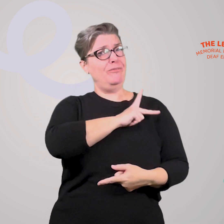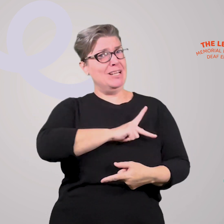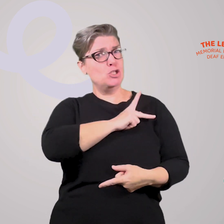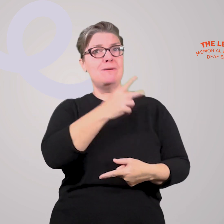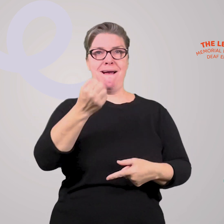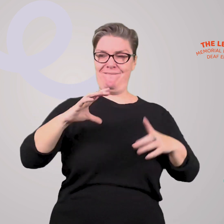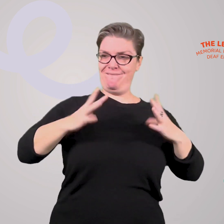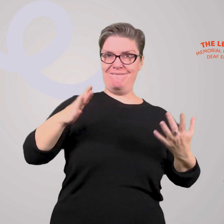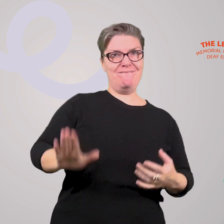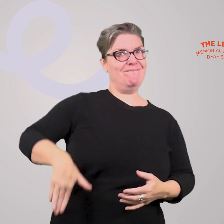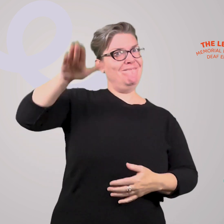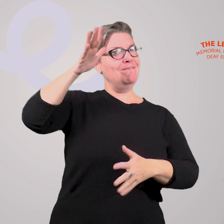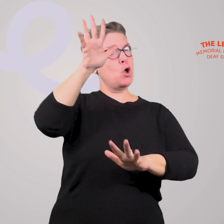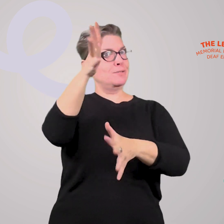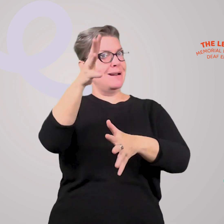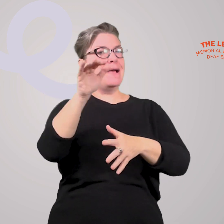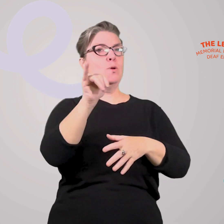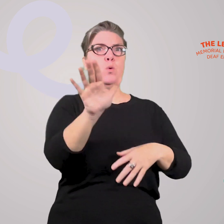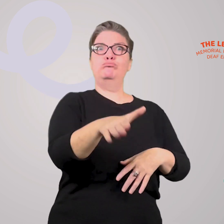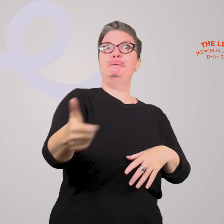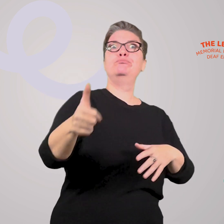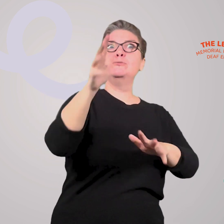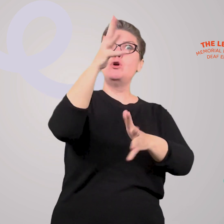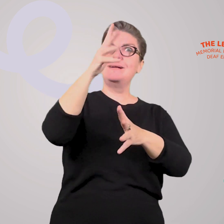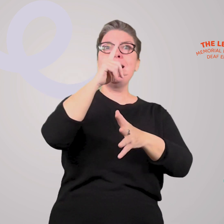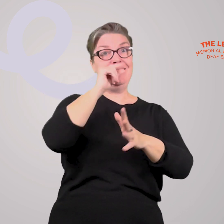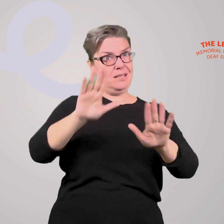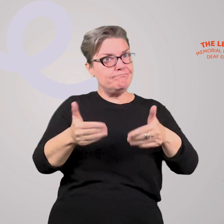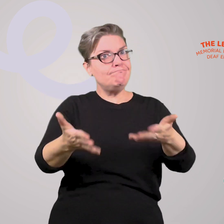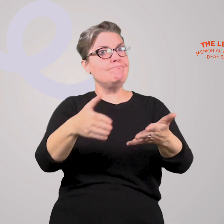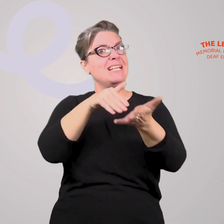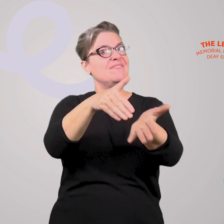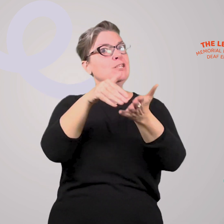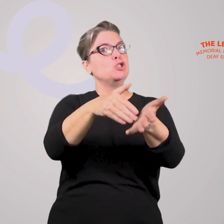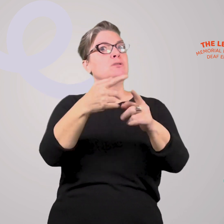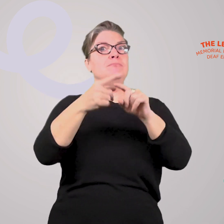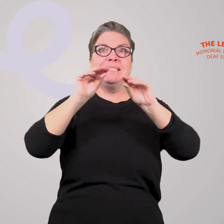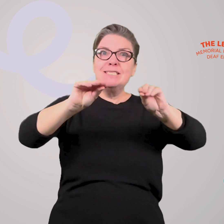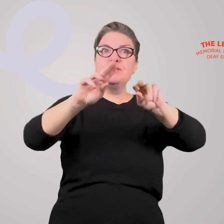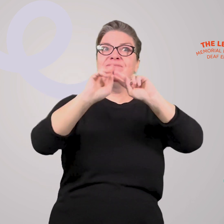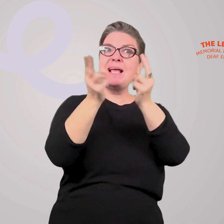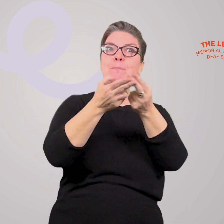Firstly, there are a lack of professionals who are native and fluent in Auslan with the skills to provide